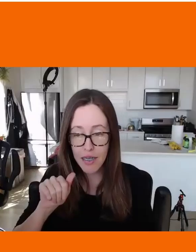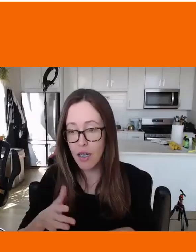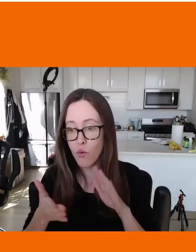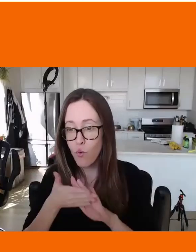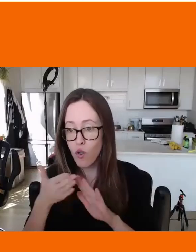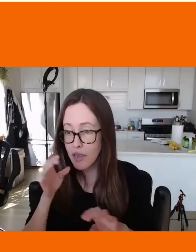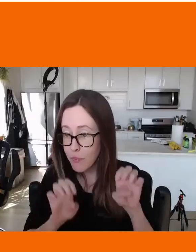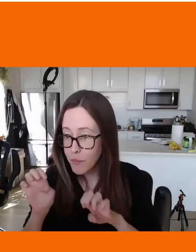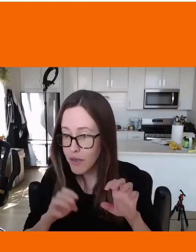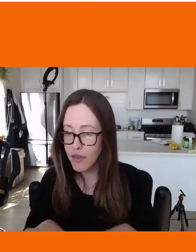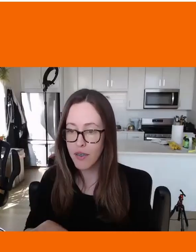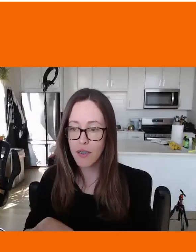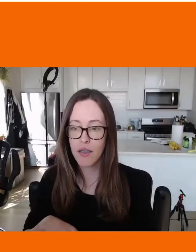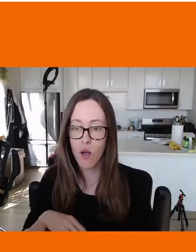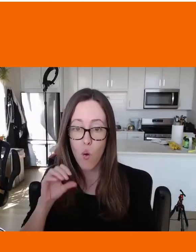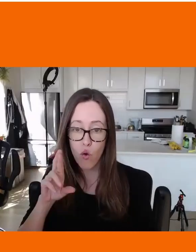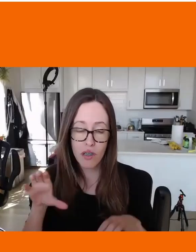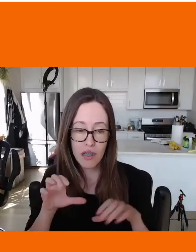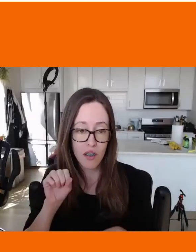analyzing data, running experiments, all on the computer.